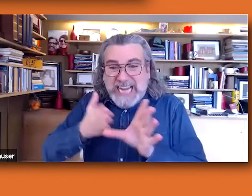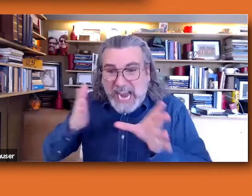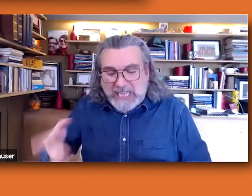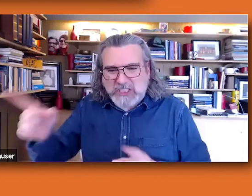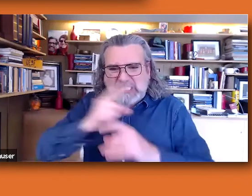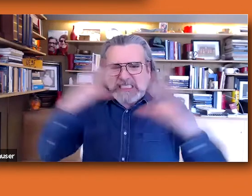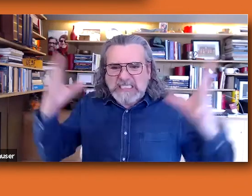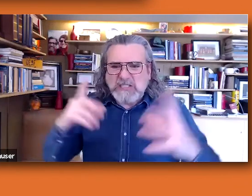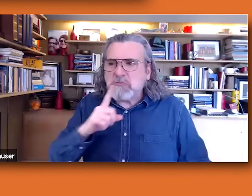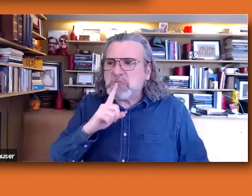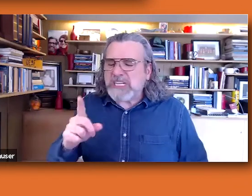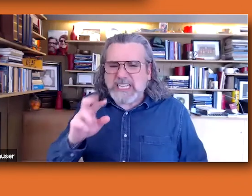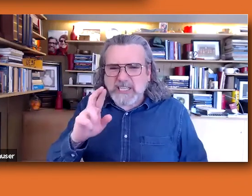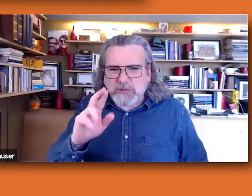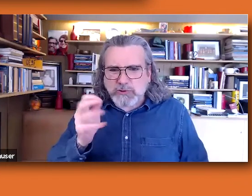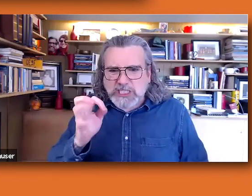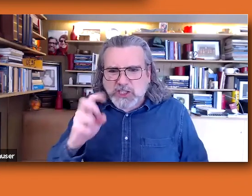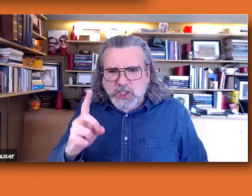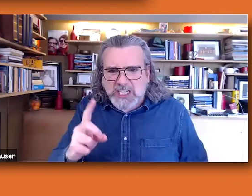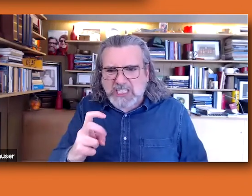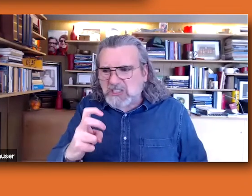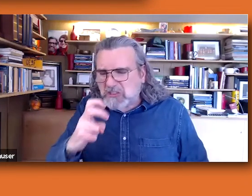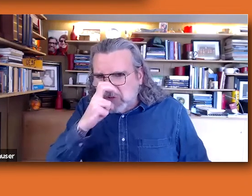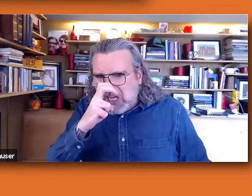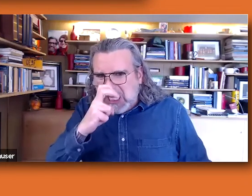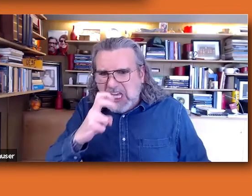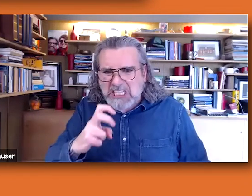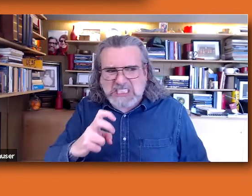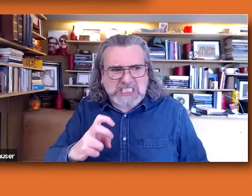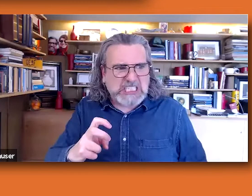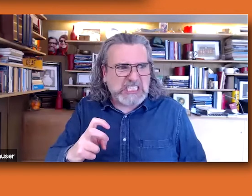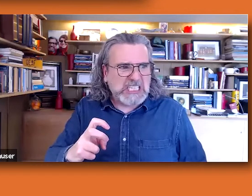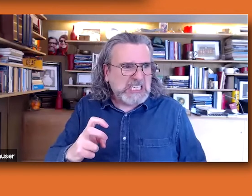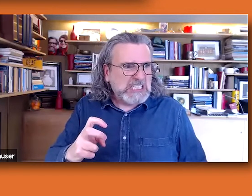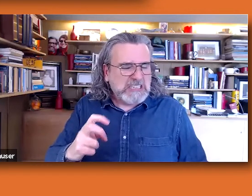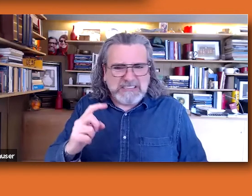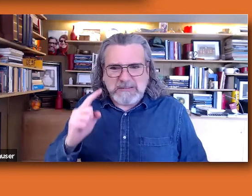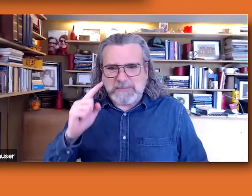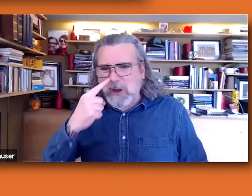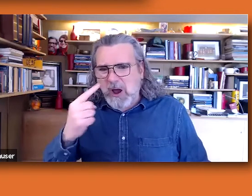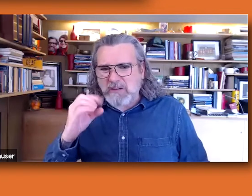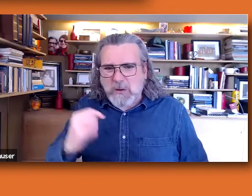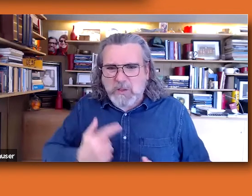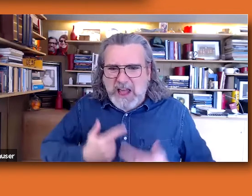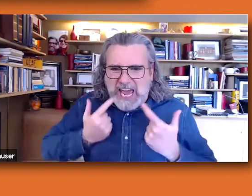So I really encouraged her to continue on in her education,